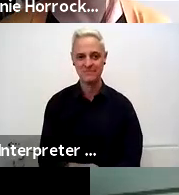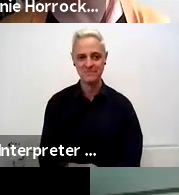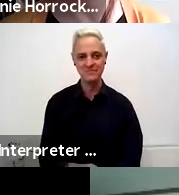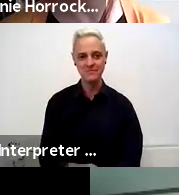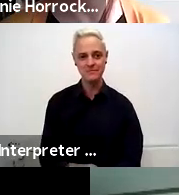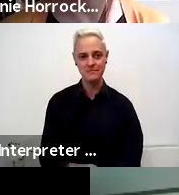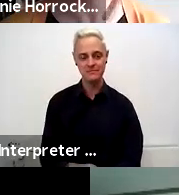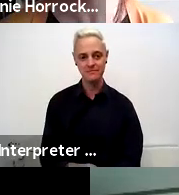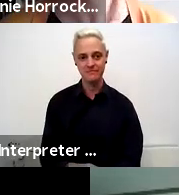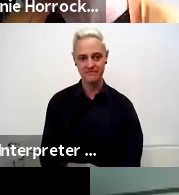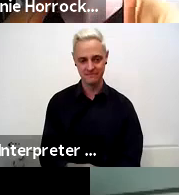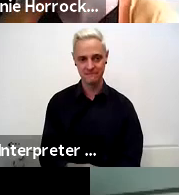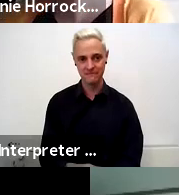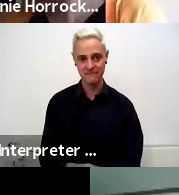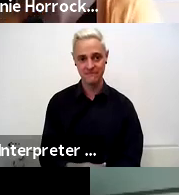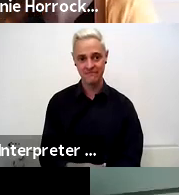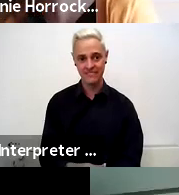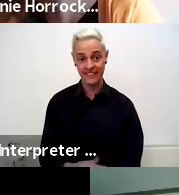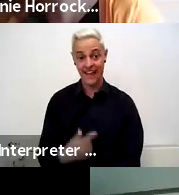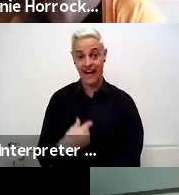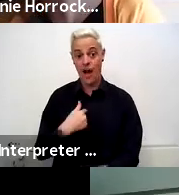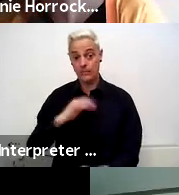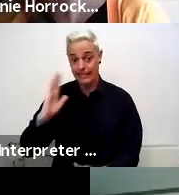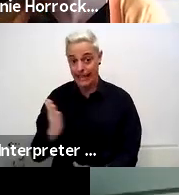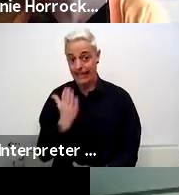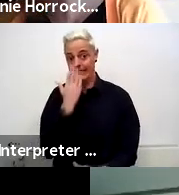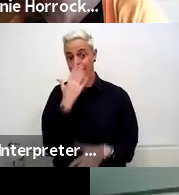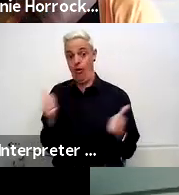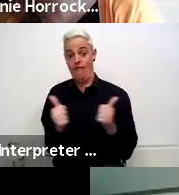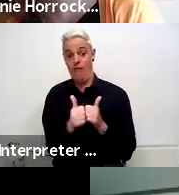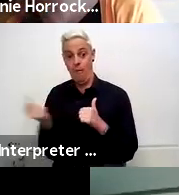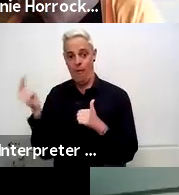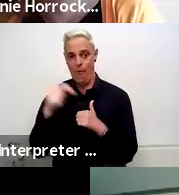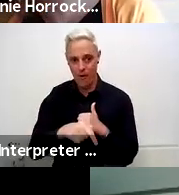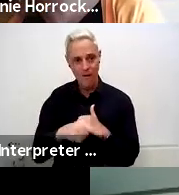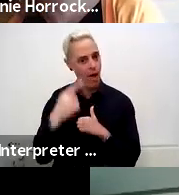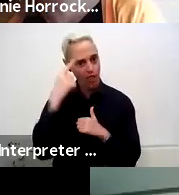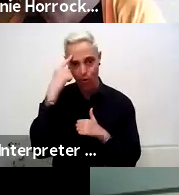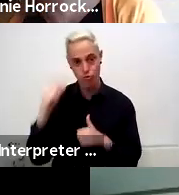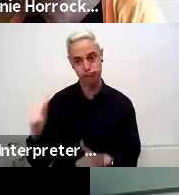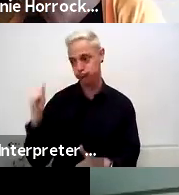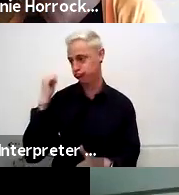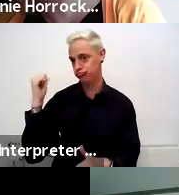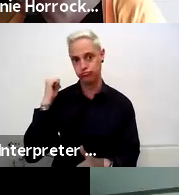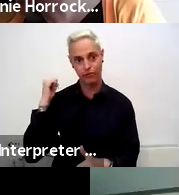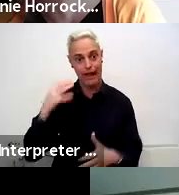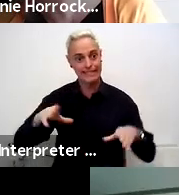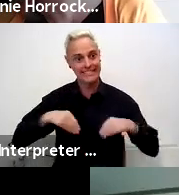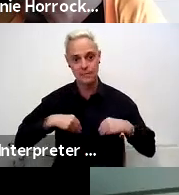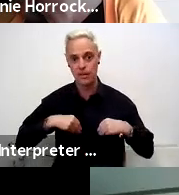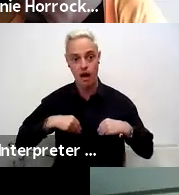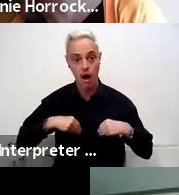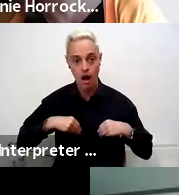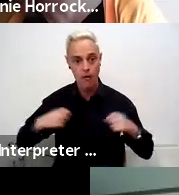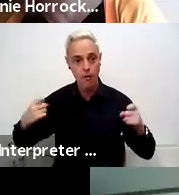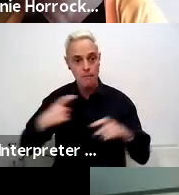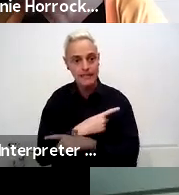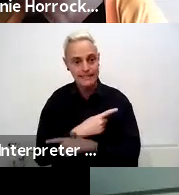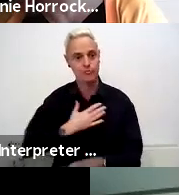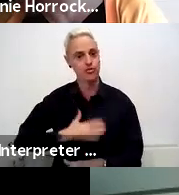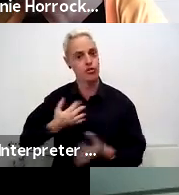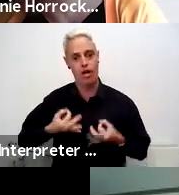I was one of the late confirmation confirmations yesterday because I thought it had already come through. And I'd already accepted when the original email went through.